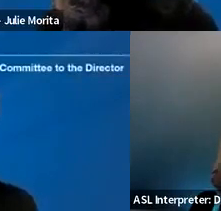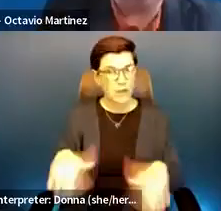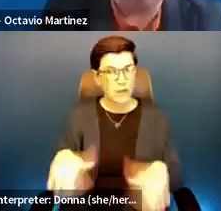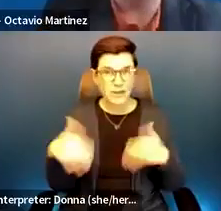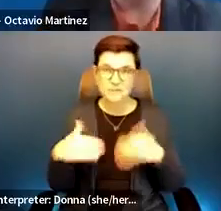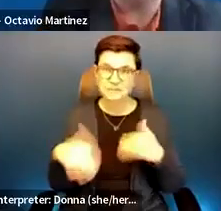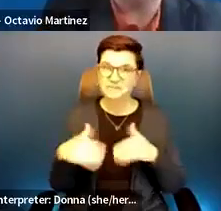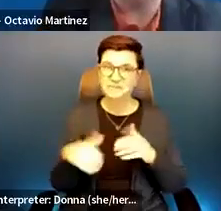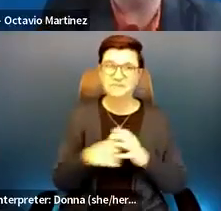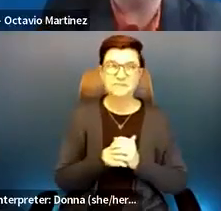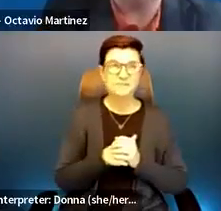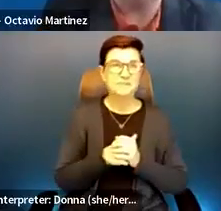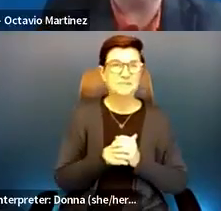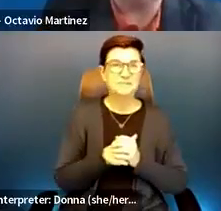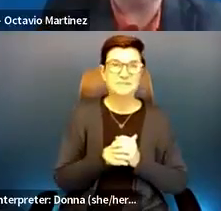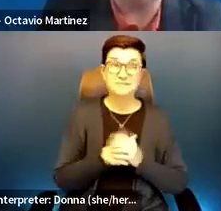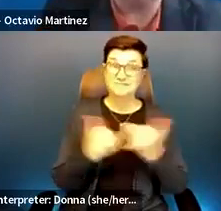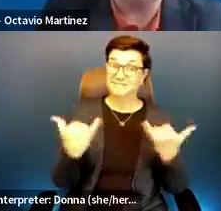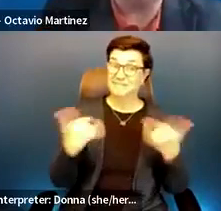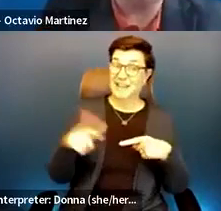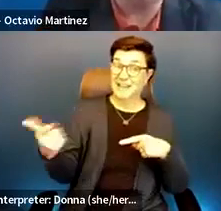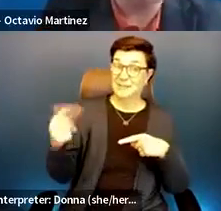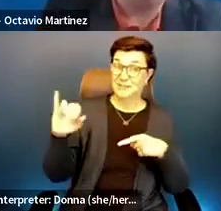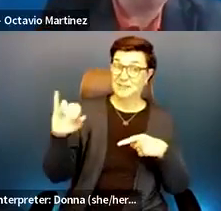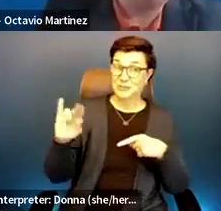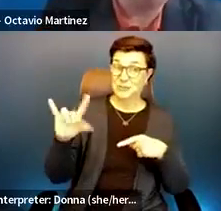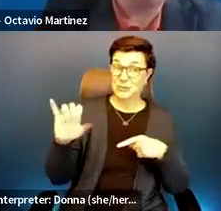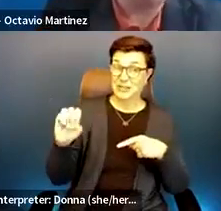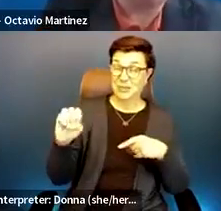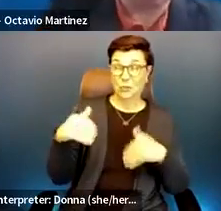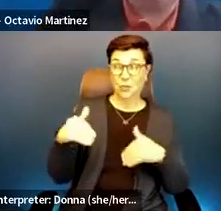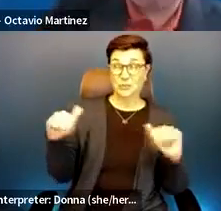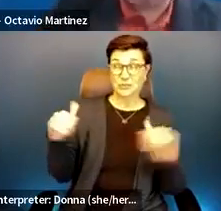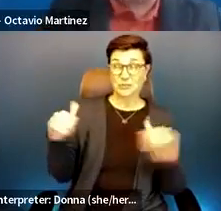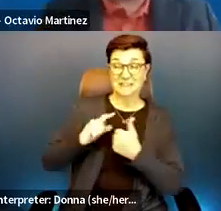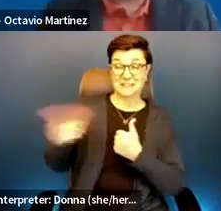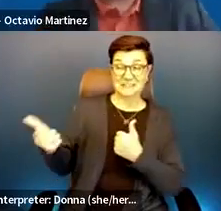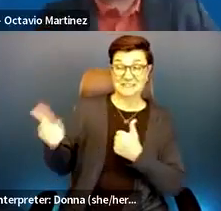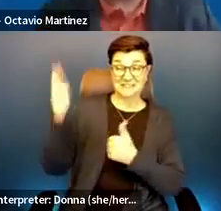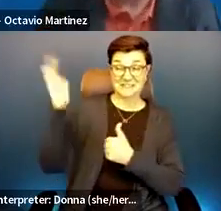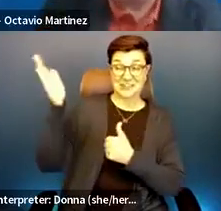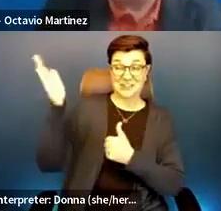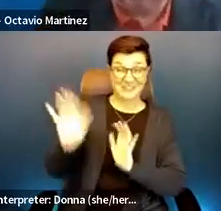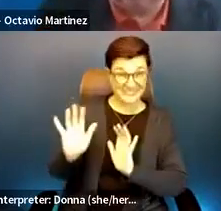Julie, you're going to have a tough act to follow here, but we're going to move on the agenda now to hear a report